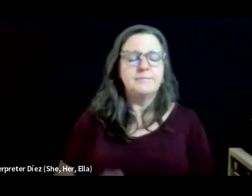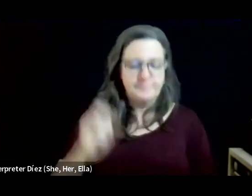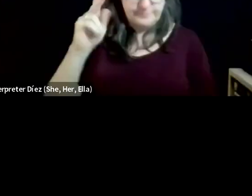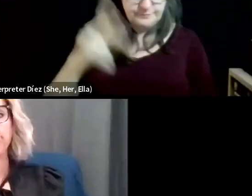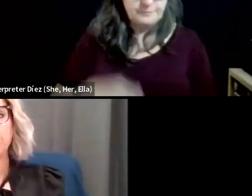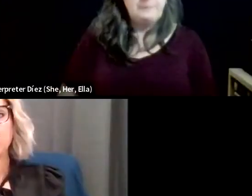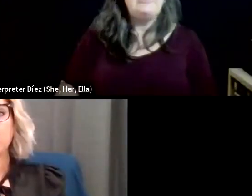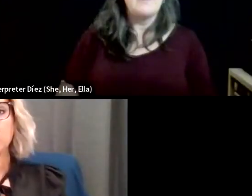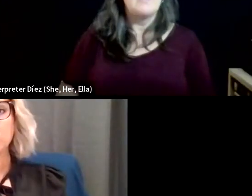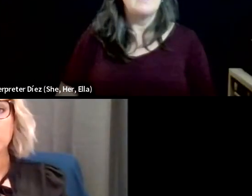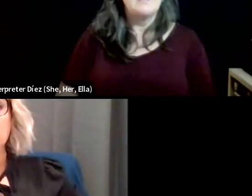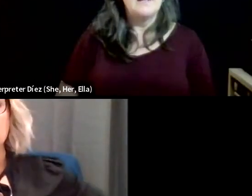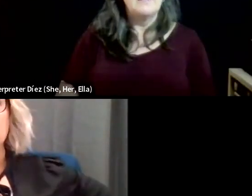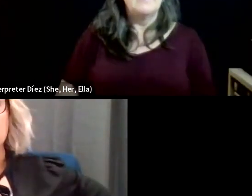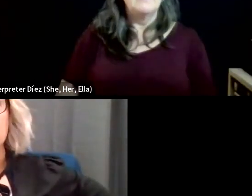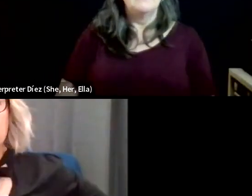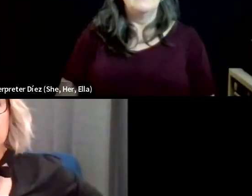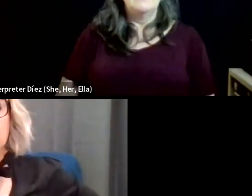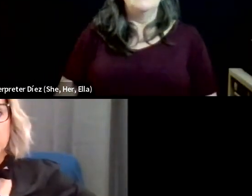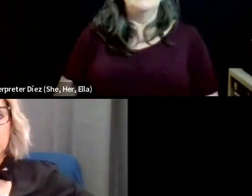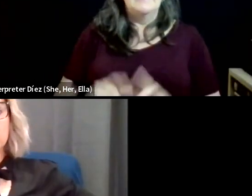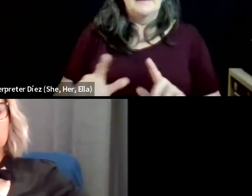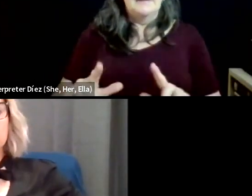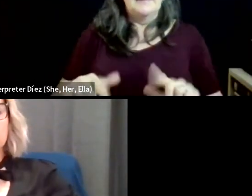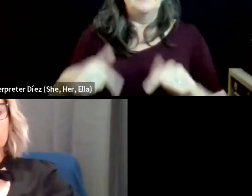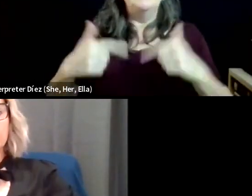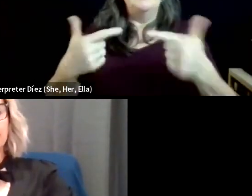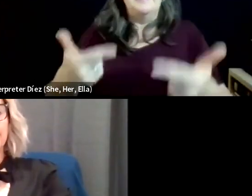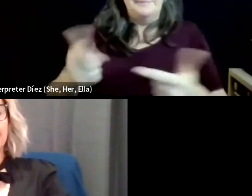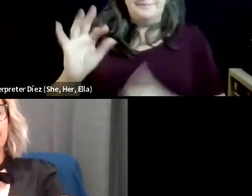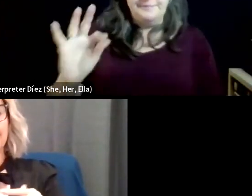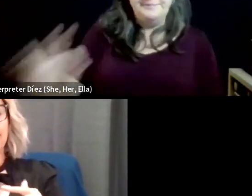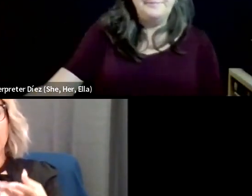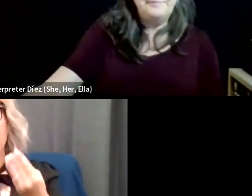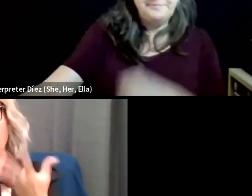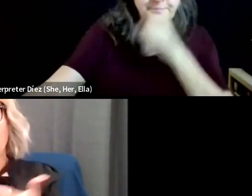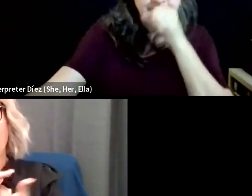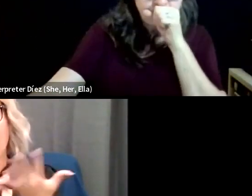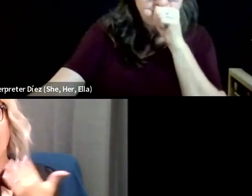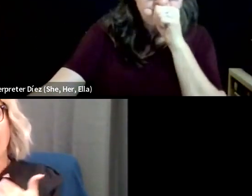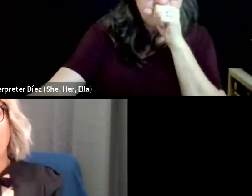Information Items, uh, #15.1 of the points.